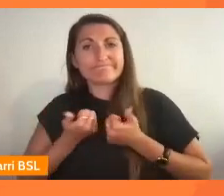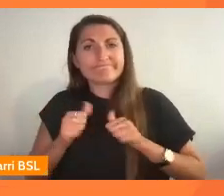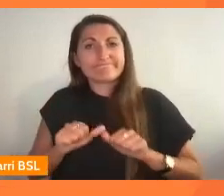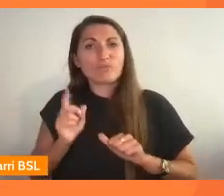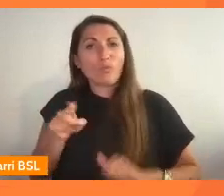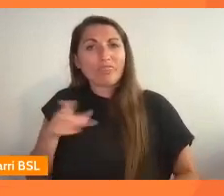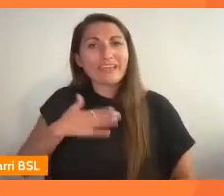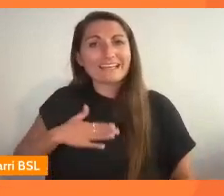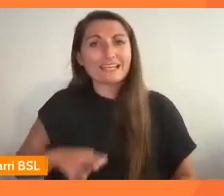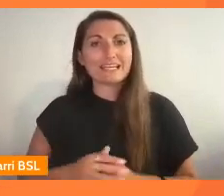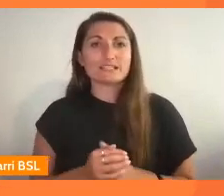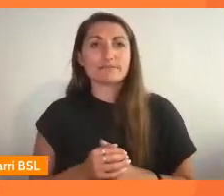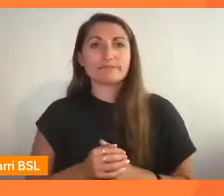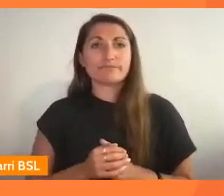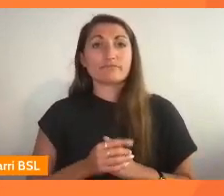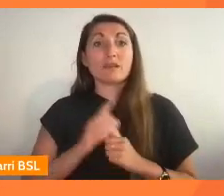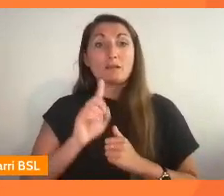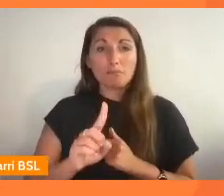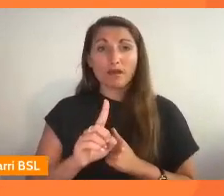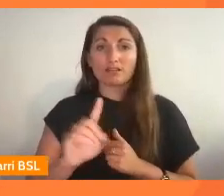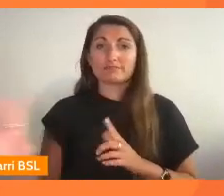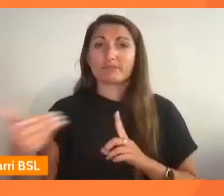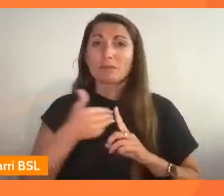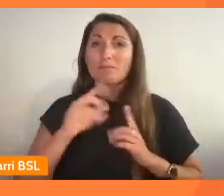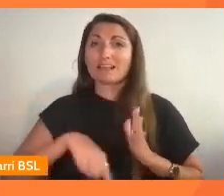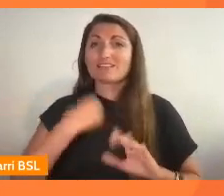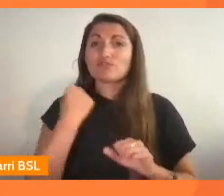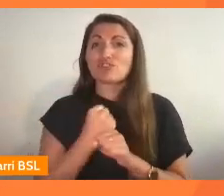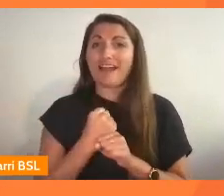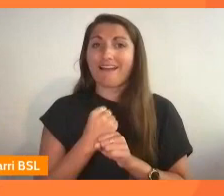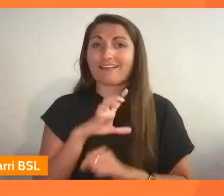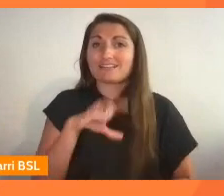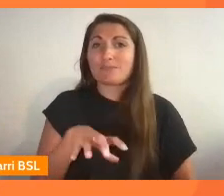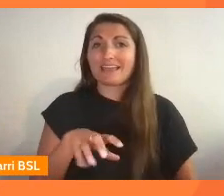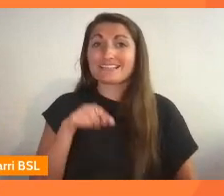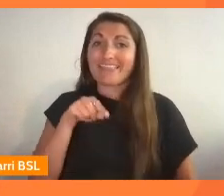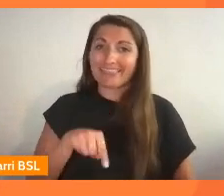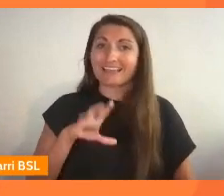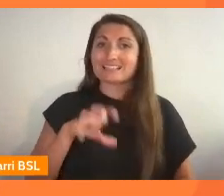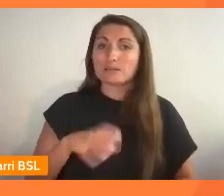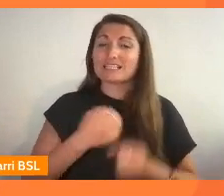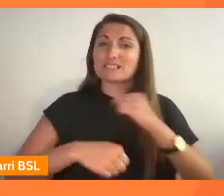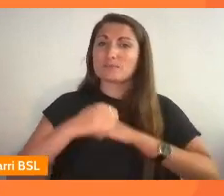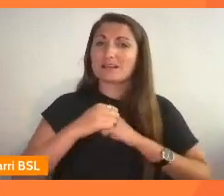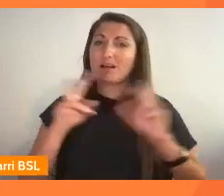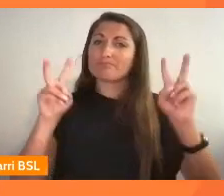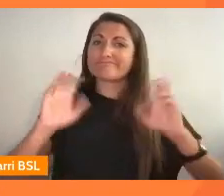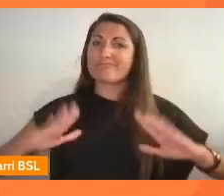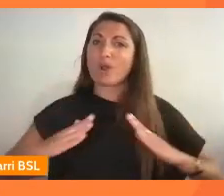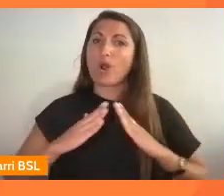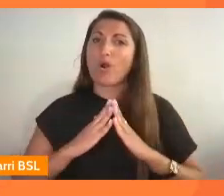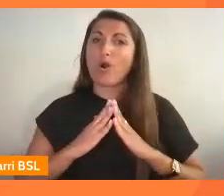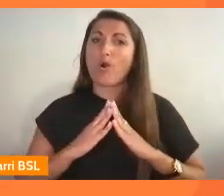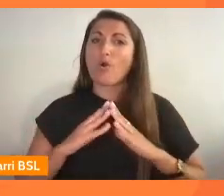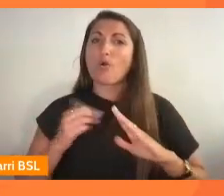And The Jag has become a home and a space that has harnessed itself